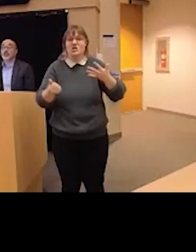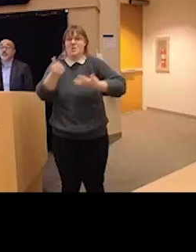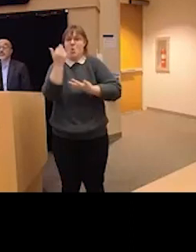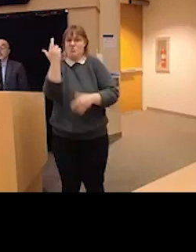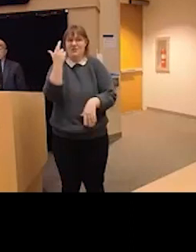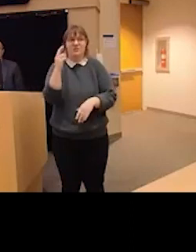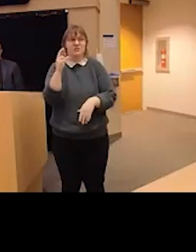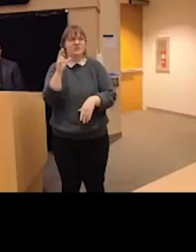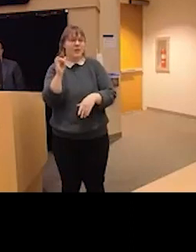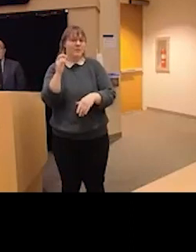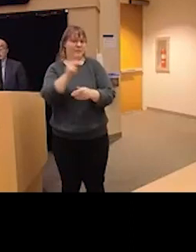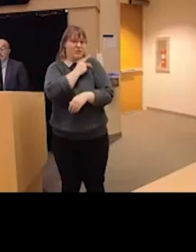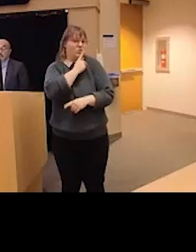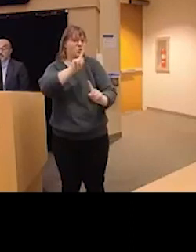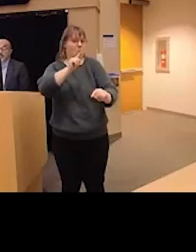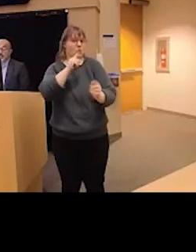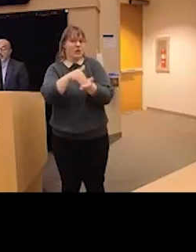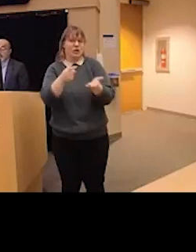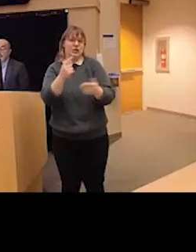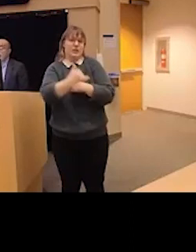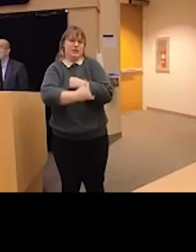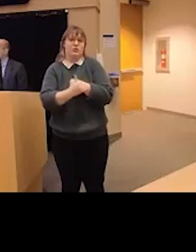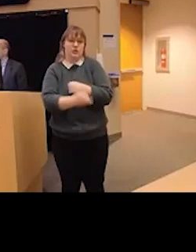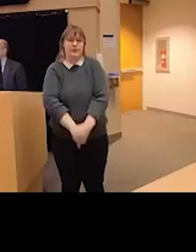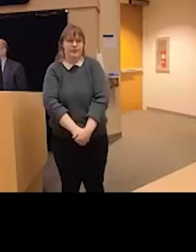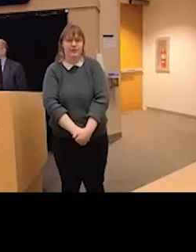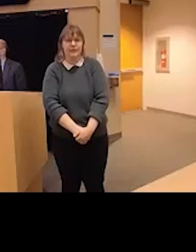number one reason that patients go to doctors in this country um and you can Define chronic